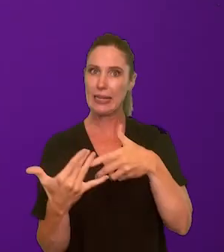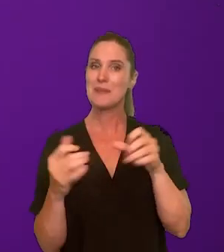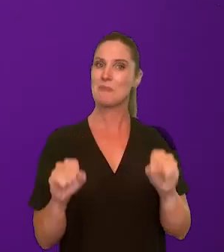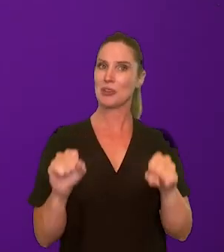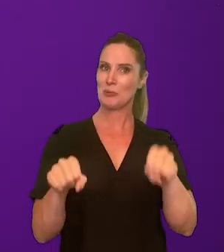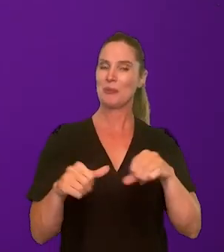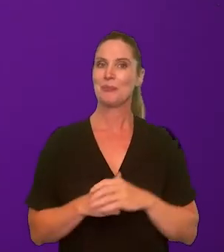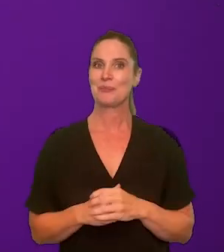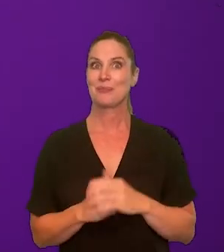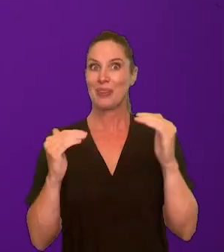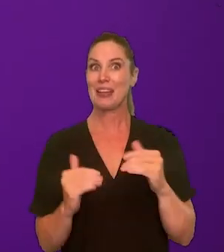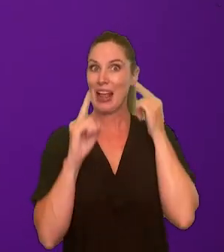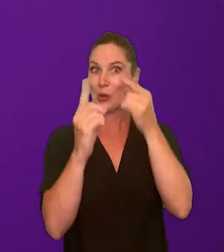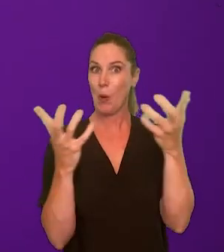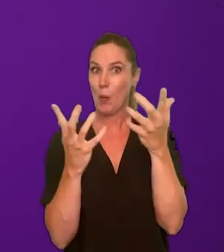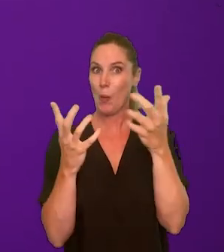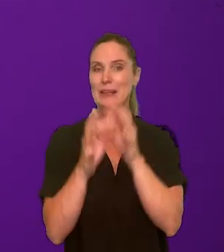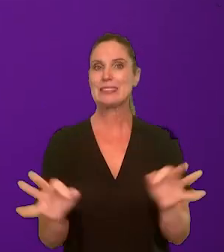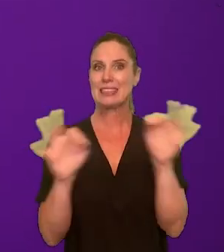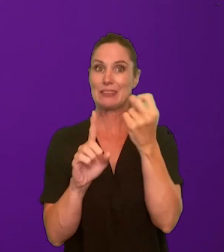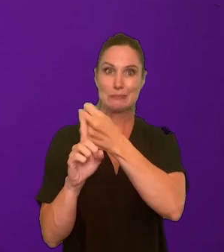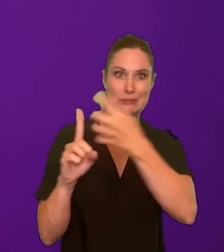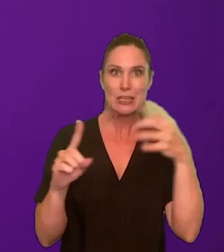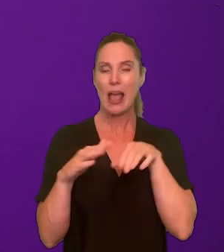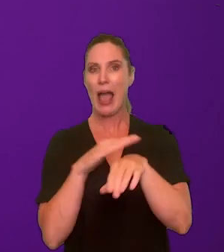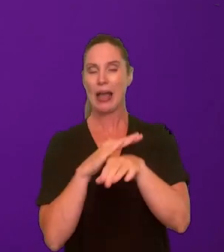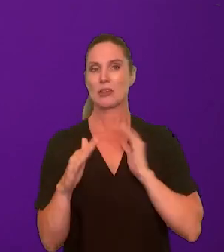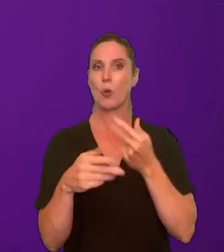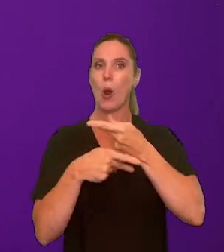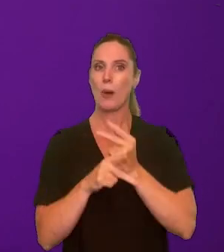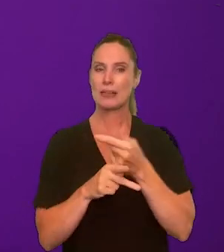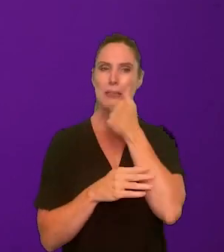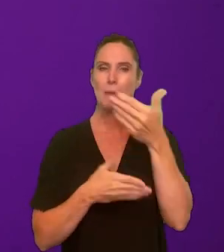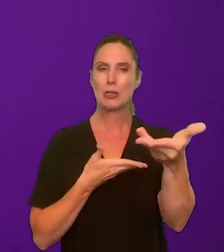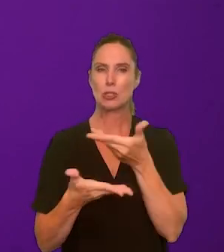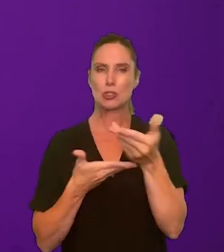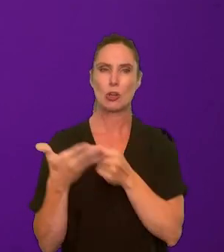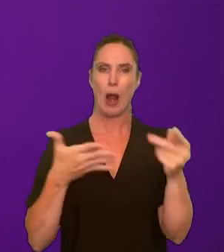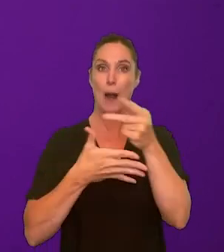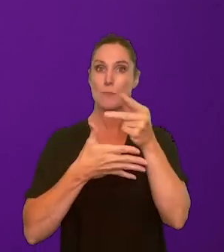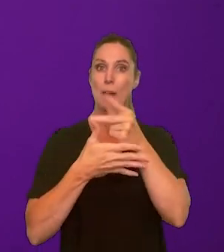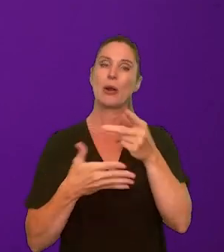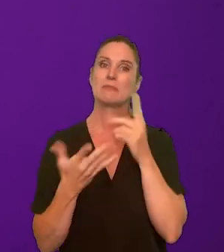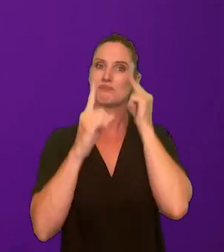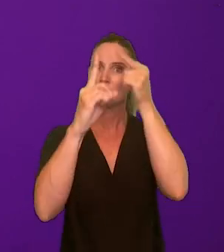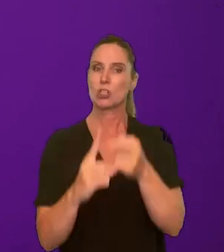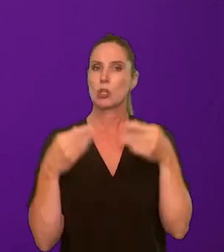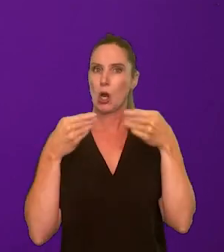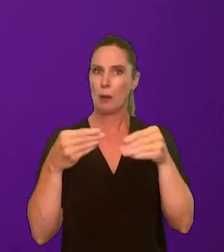Our next goal is to significantly expand access to our product to better serve our primary target market of children with quadriplegia.